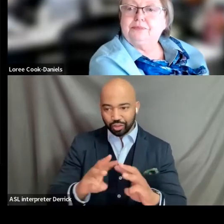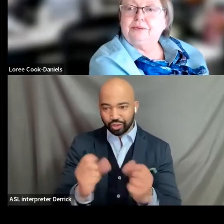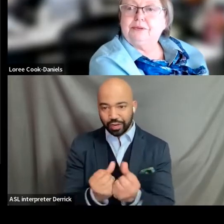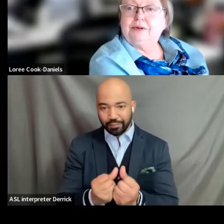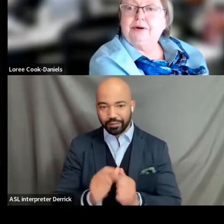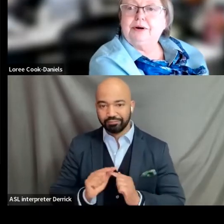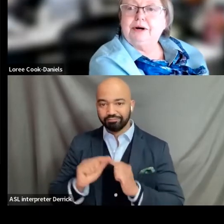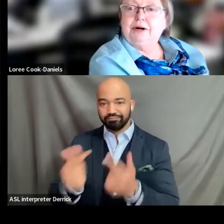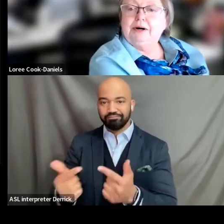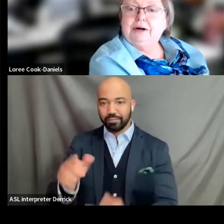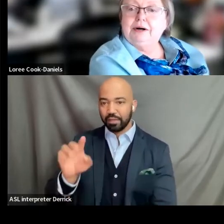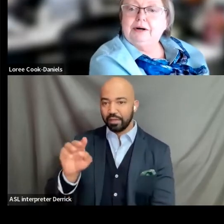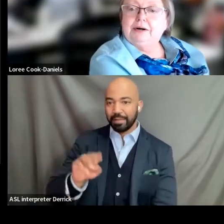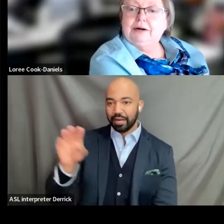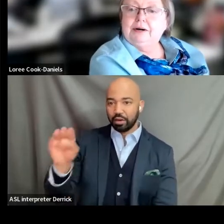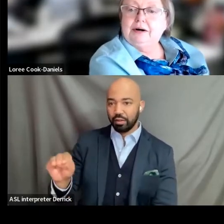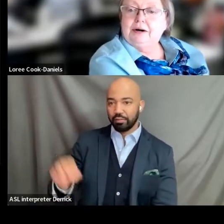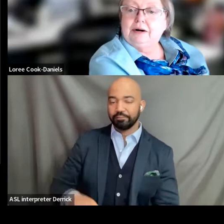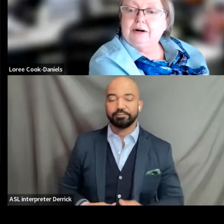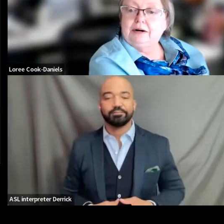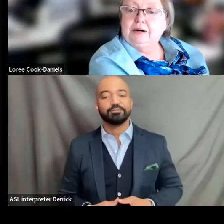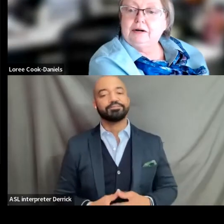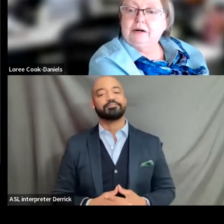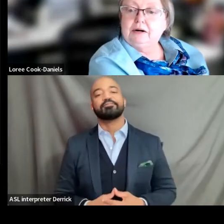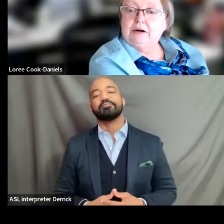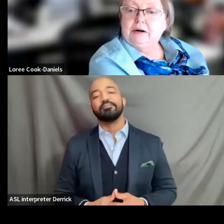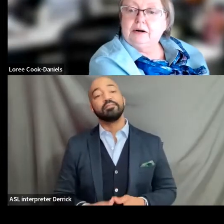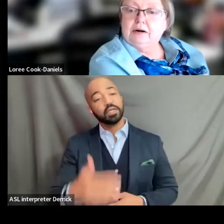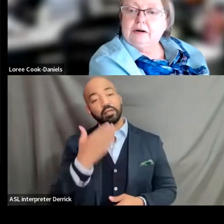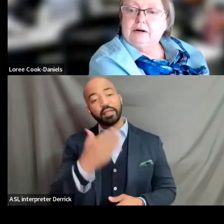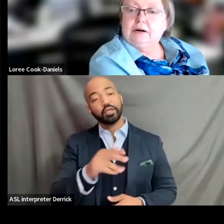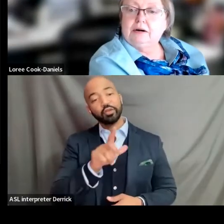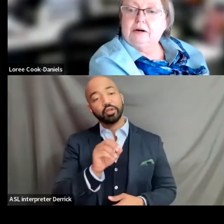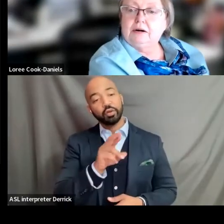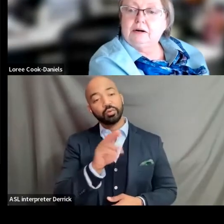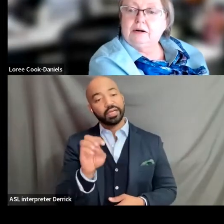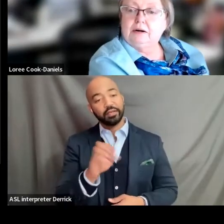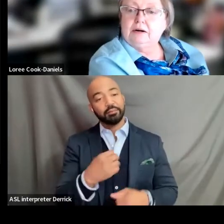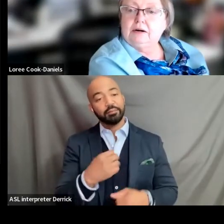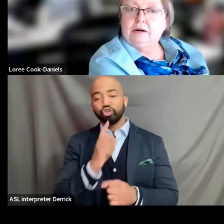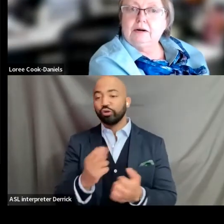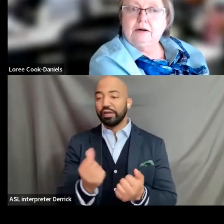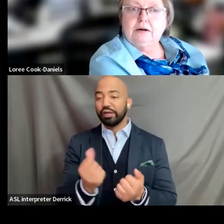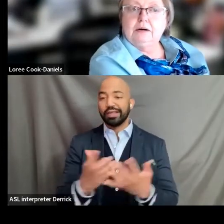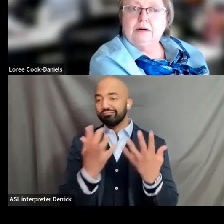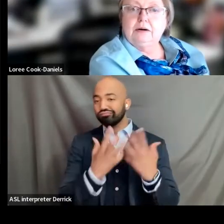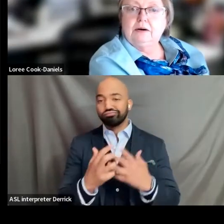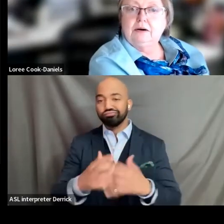Thank you Loree. So I wanted to just make sure that we've got the stage set a little bit. You know a little bit about FORGE